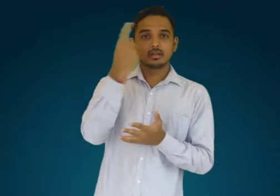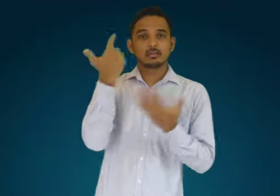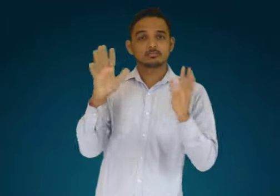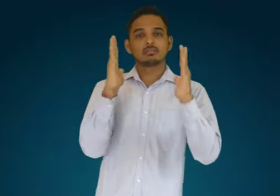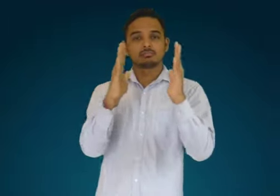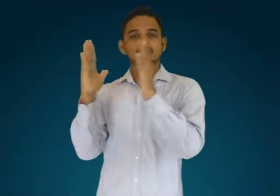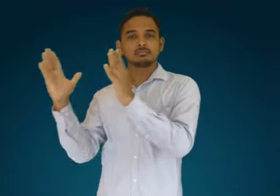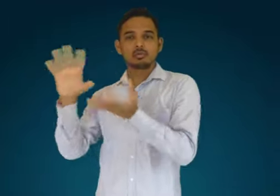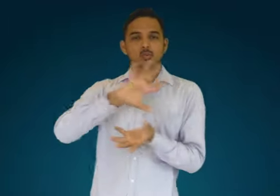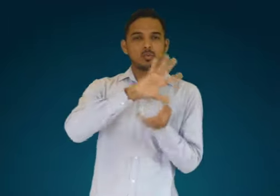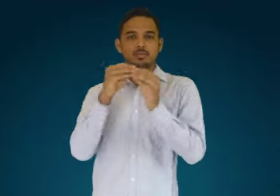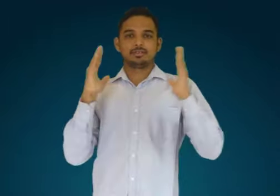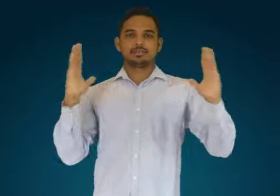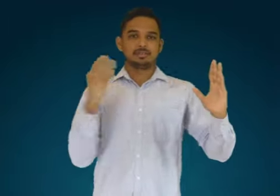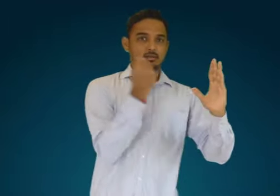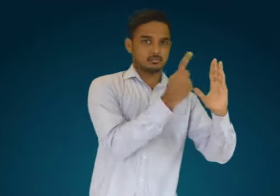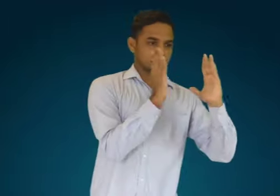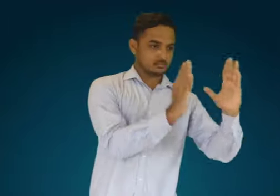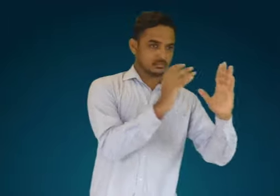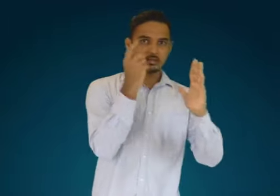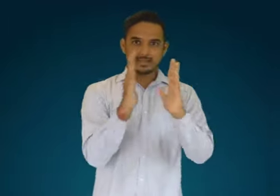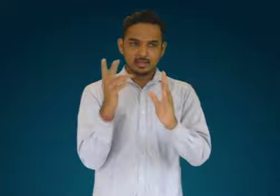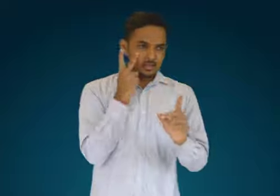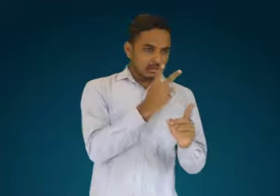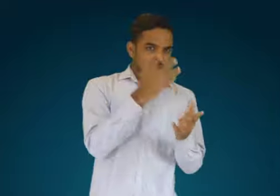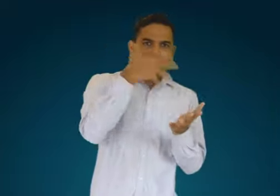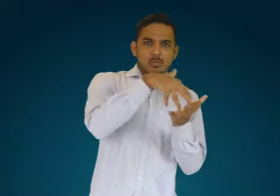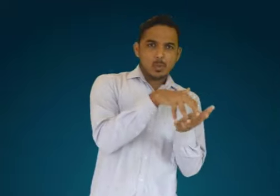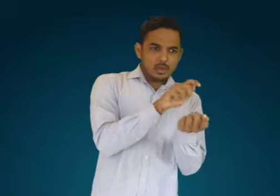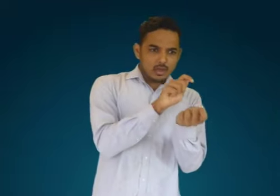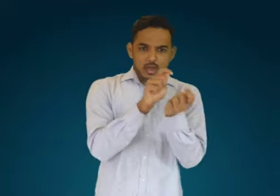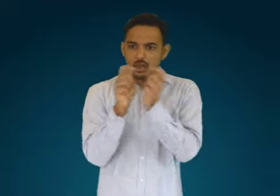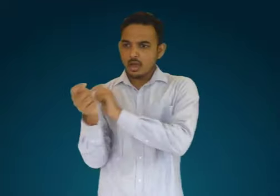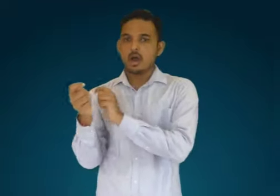we also had portfolios for each child which was a record of their classwork